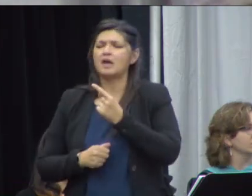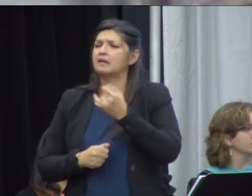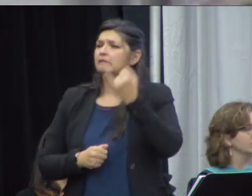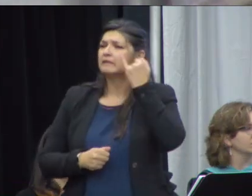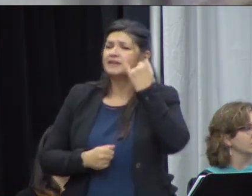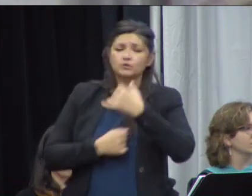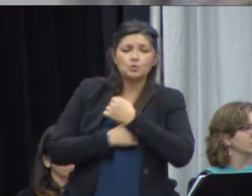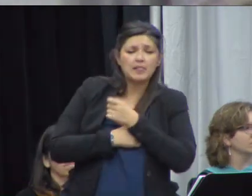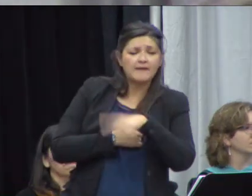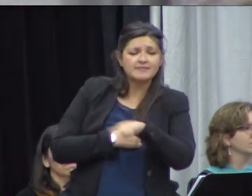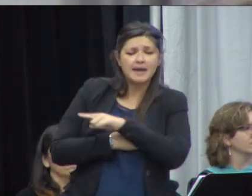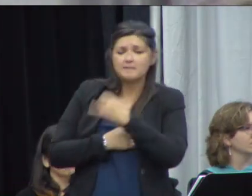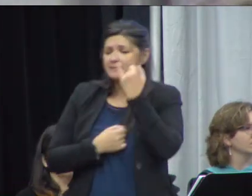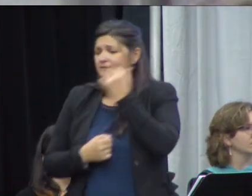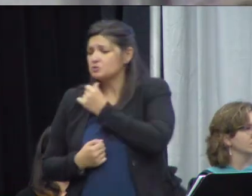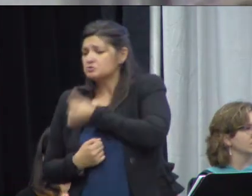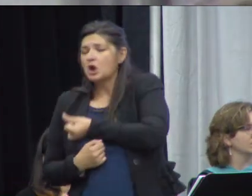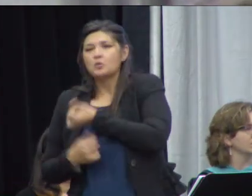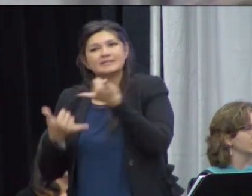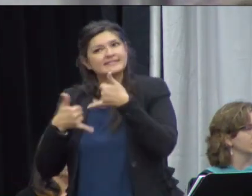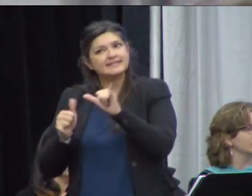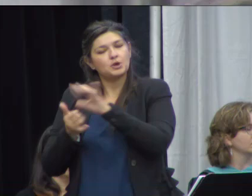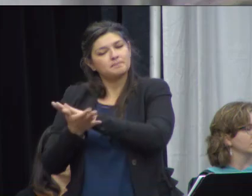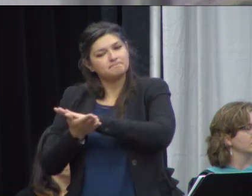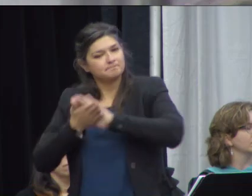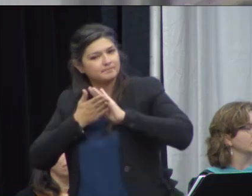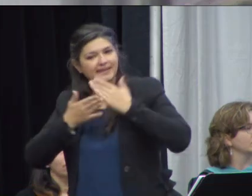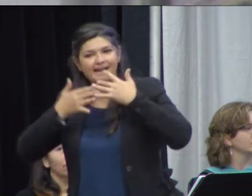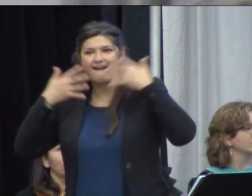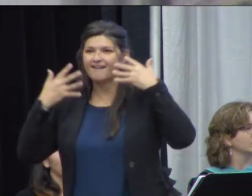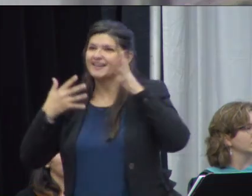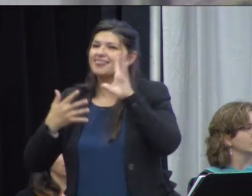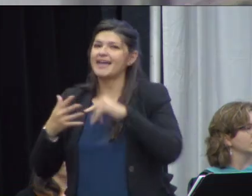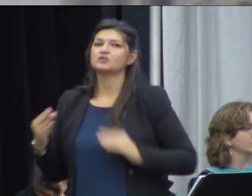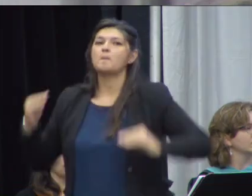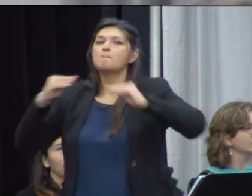but it's more valuable than anything you will ever own.